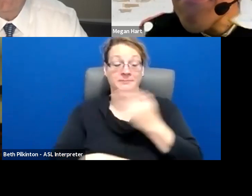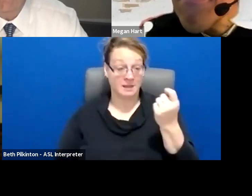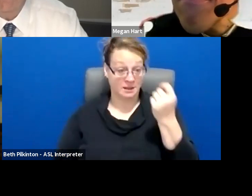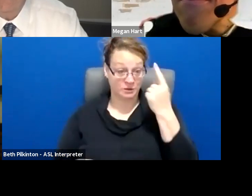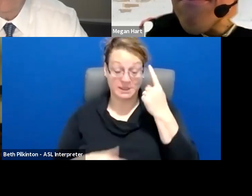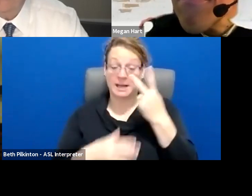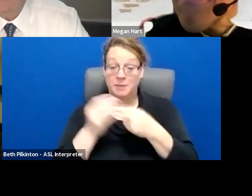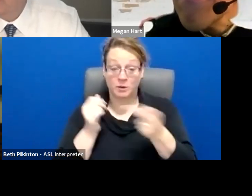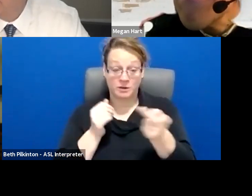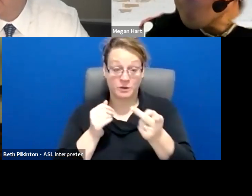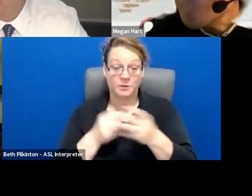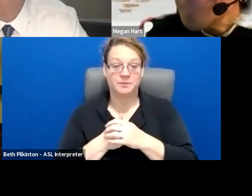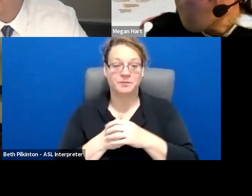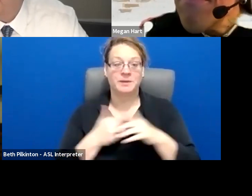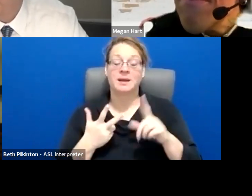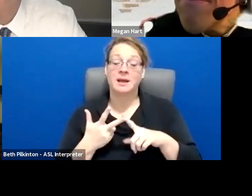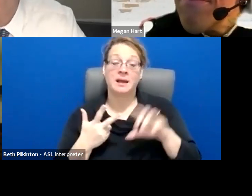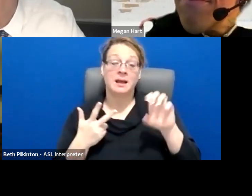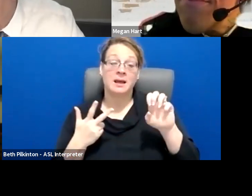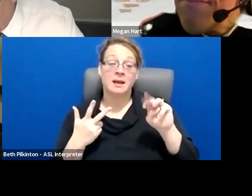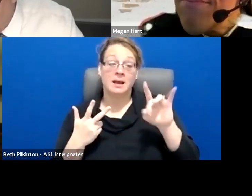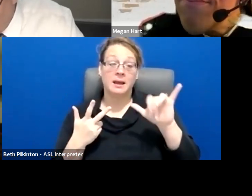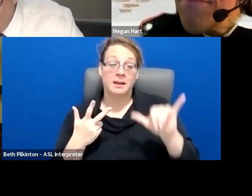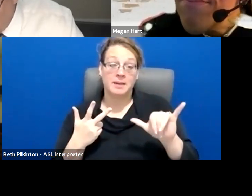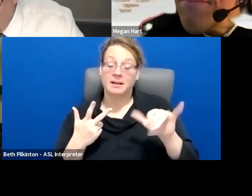The more compassionate, the more passionate.